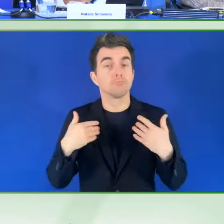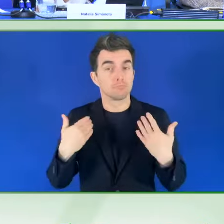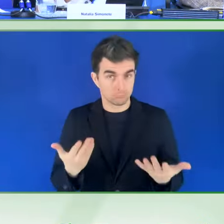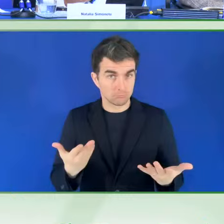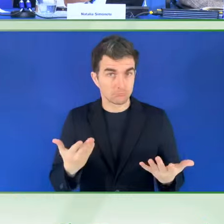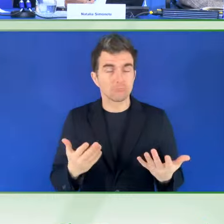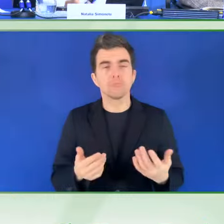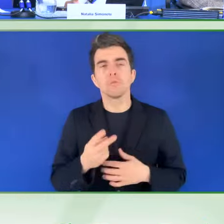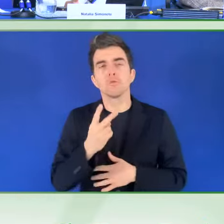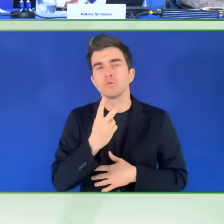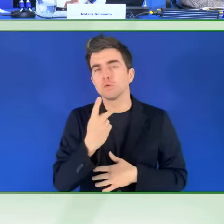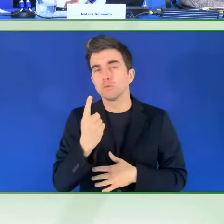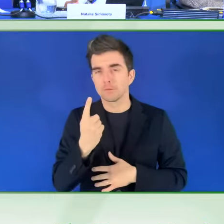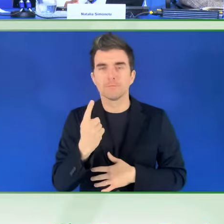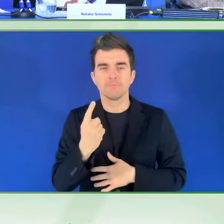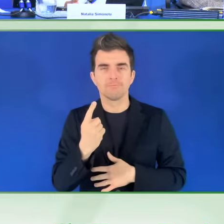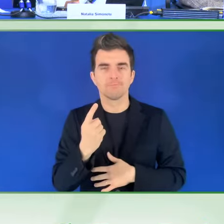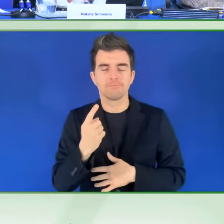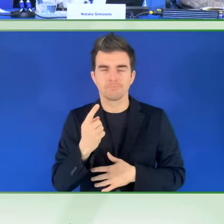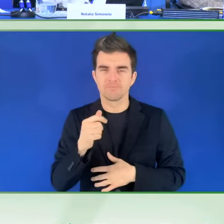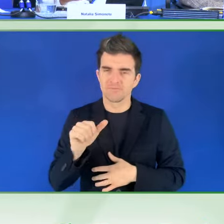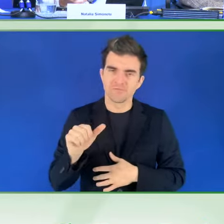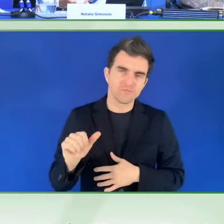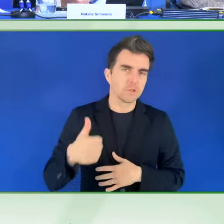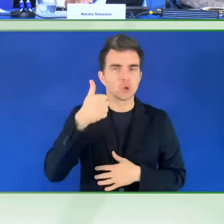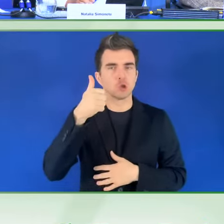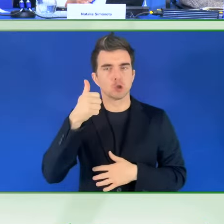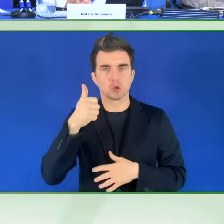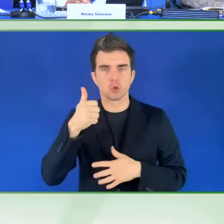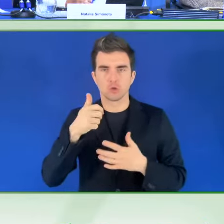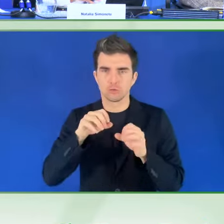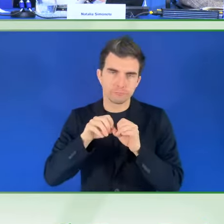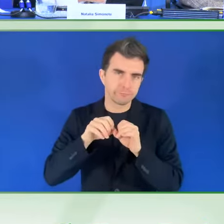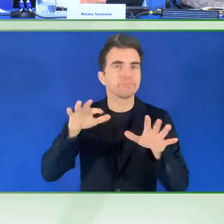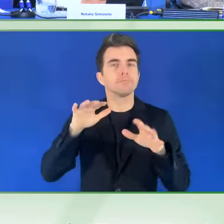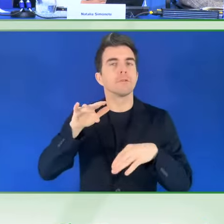You are all invited, it is still to come.